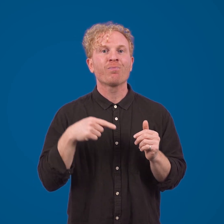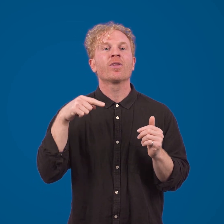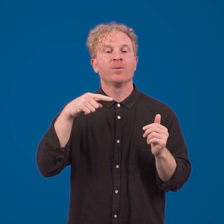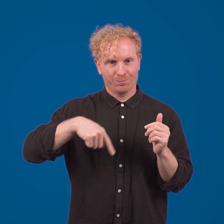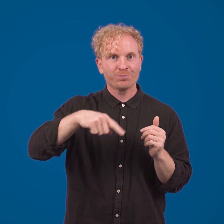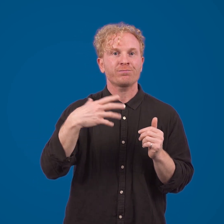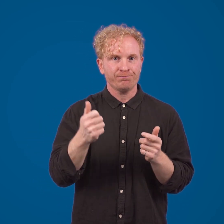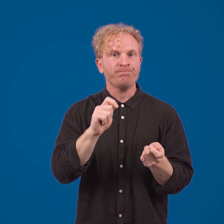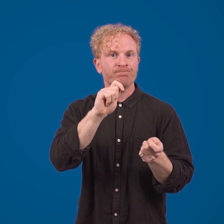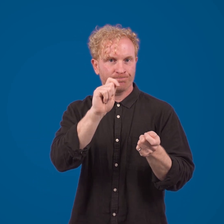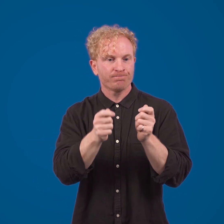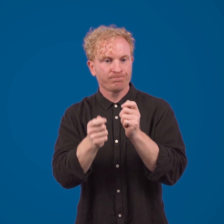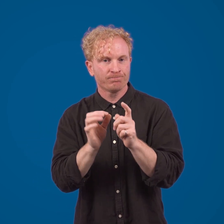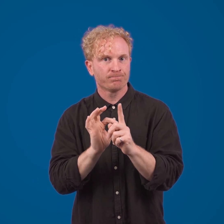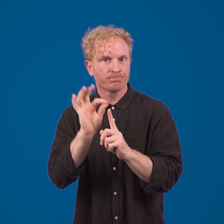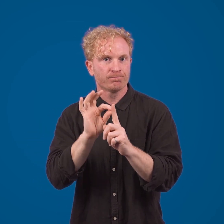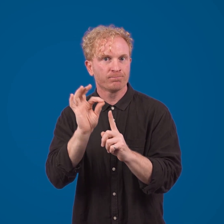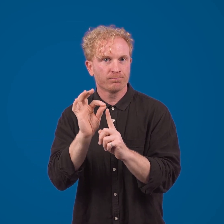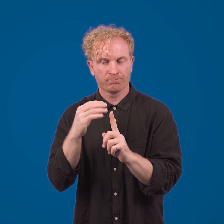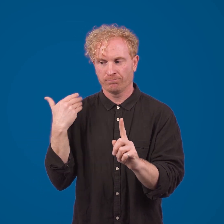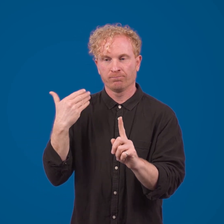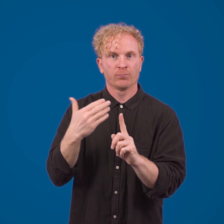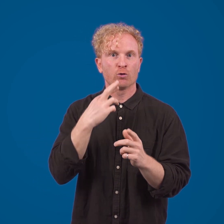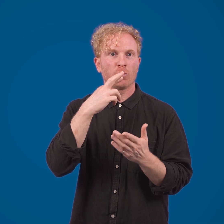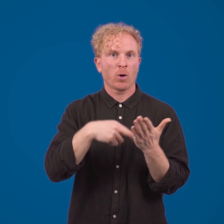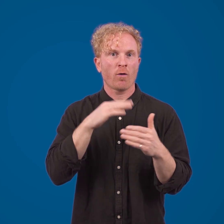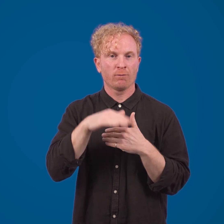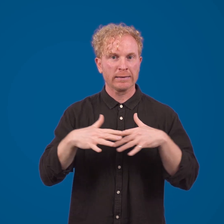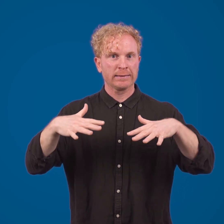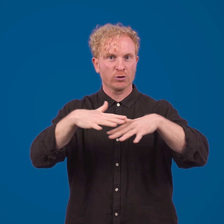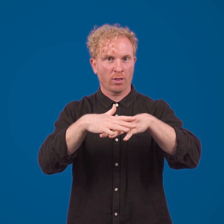There have been some improvements to the reporting of intersectionality